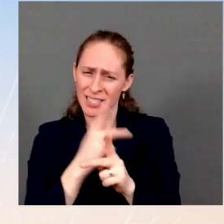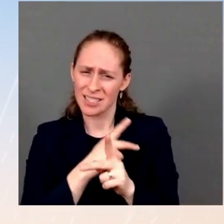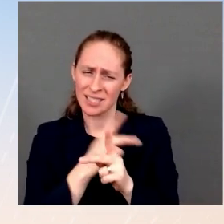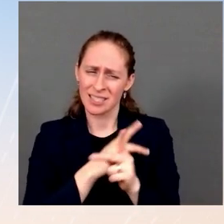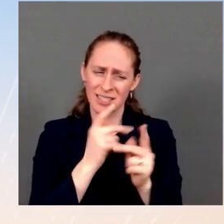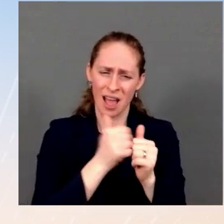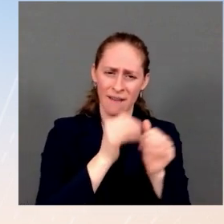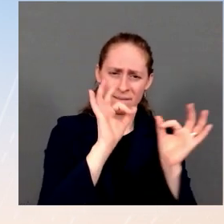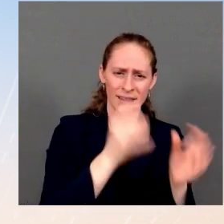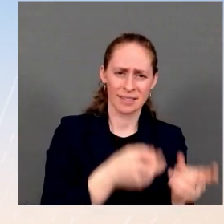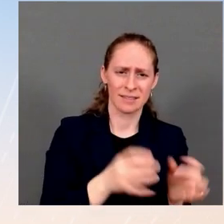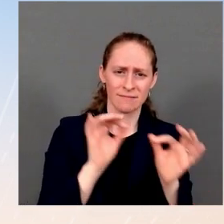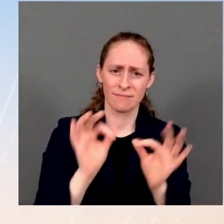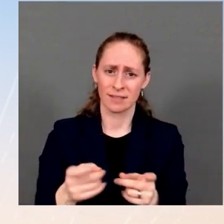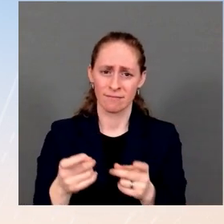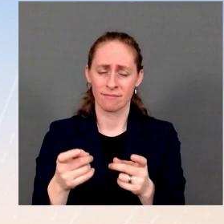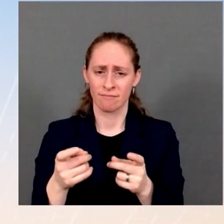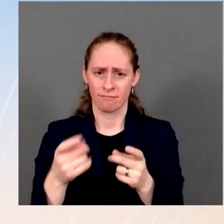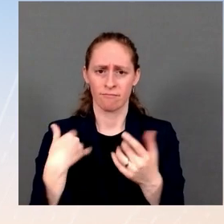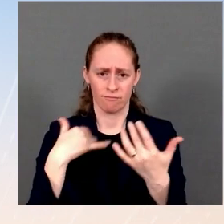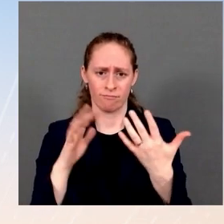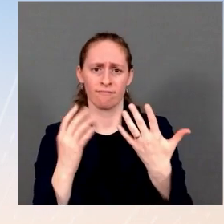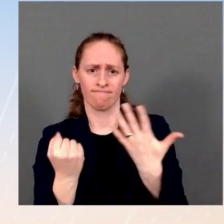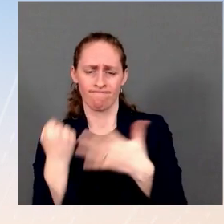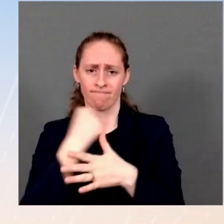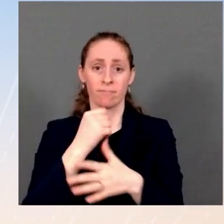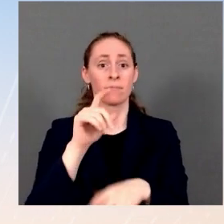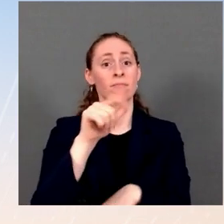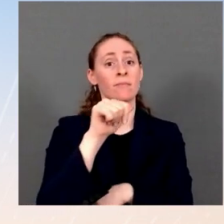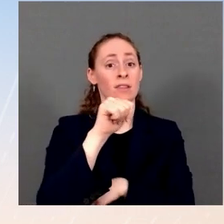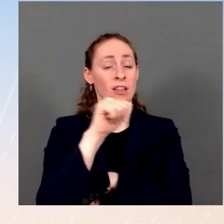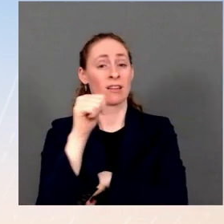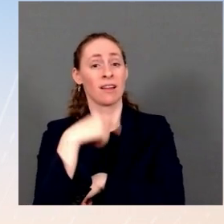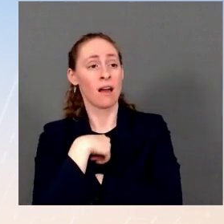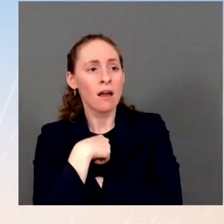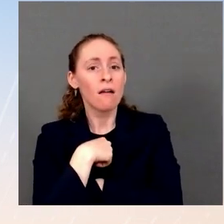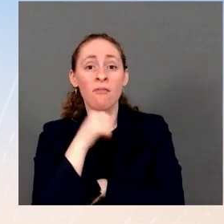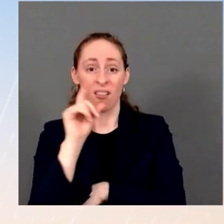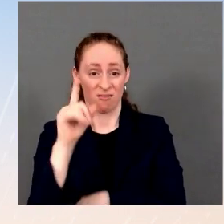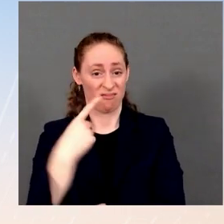America, uniquely in the world, is racing ahead with more jobs,